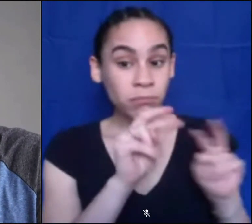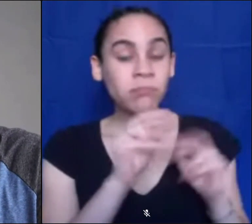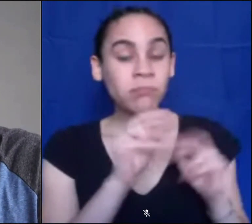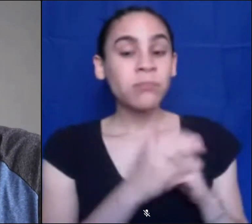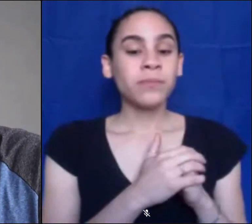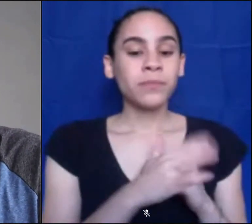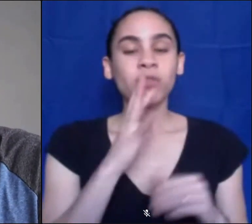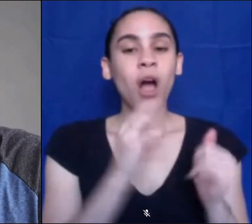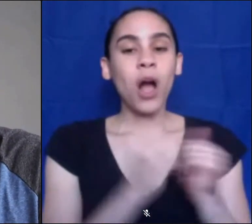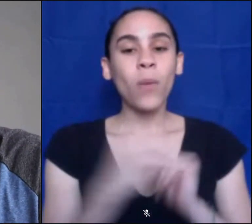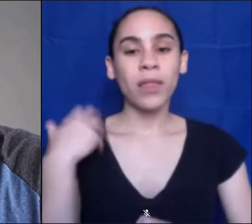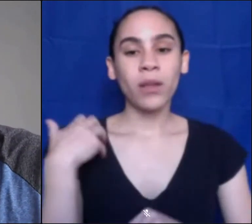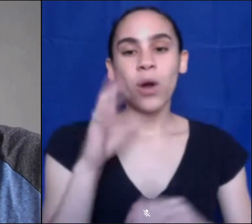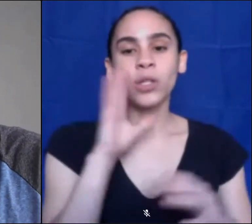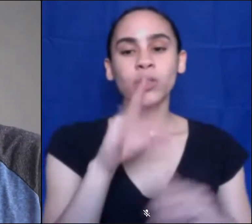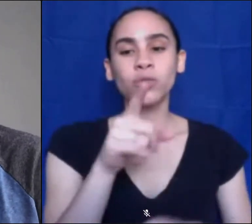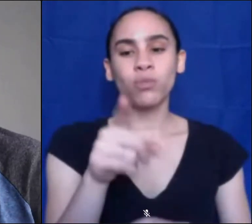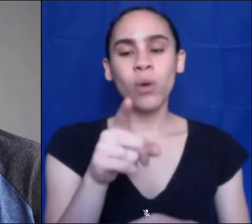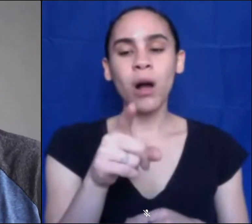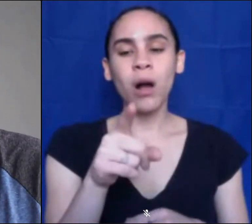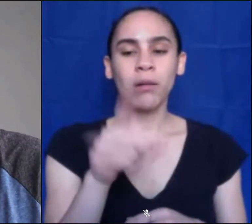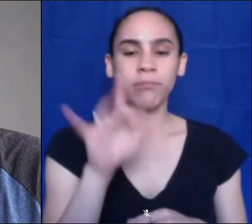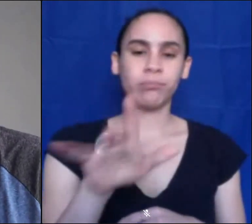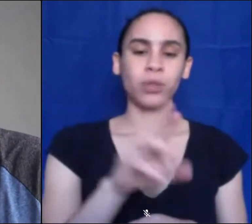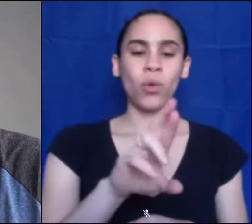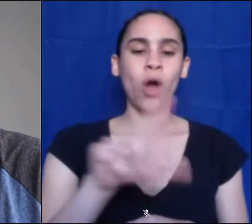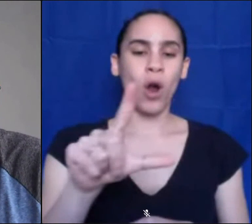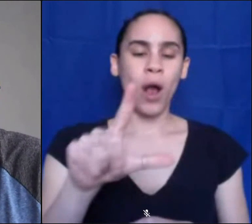and it'll match yourself based on what your goals are um but yeah i'm always here to help